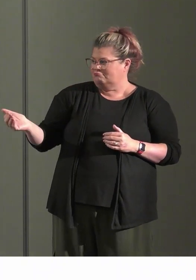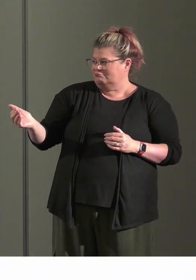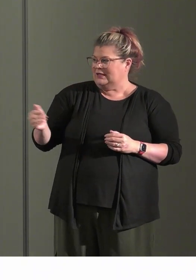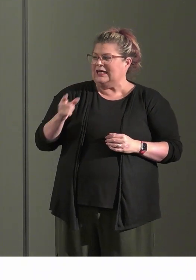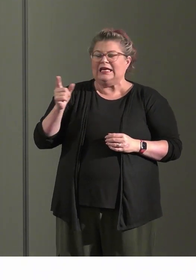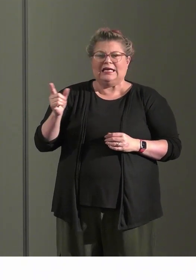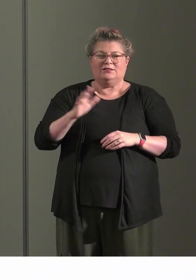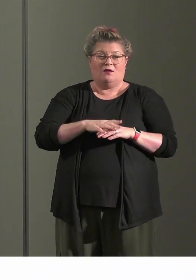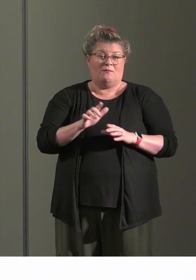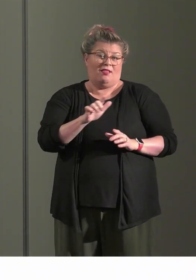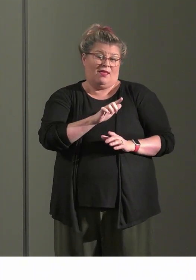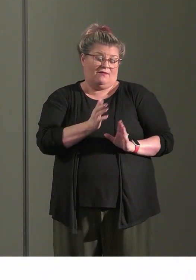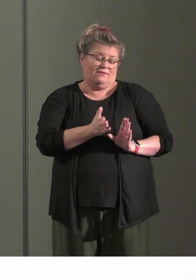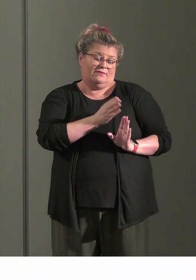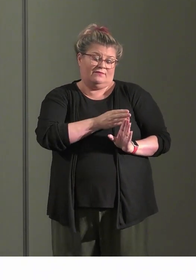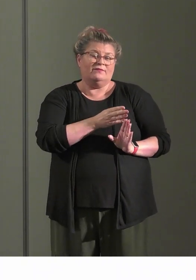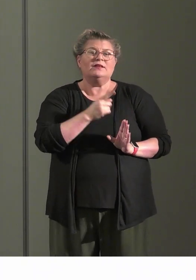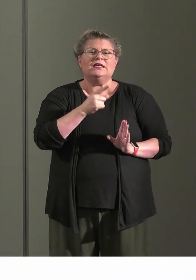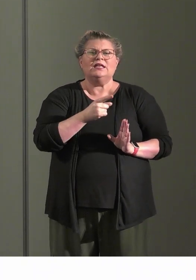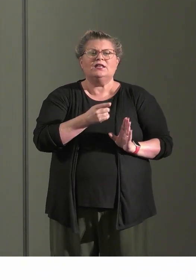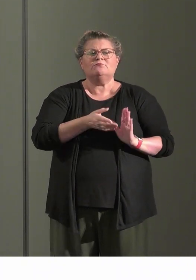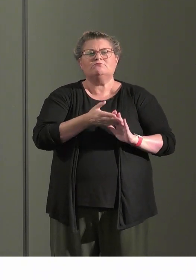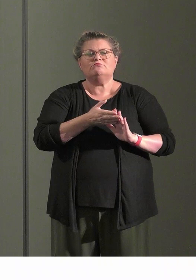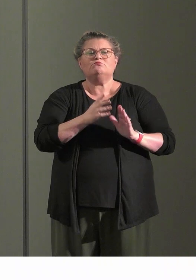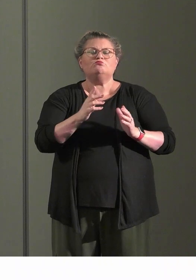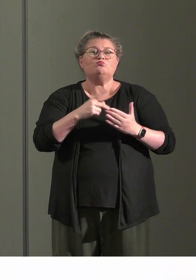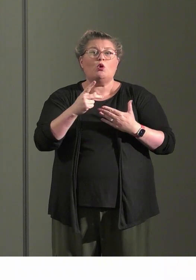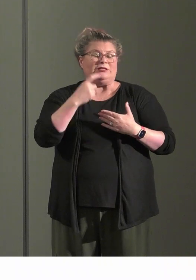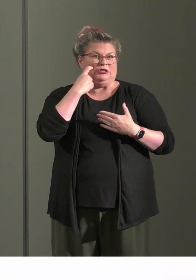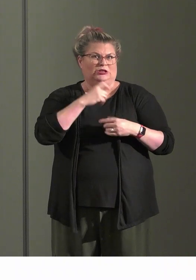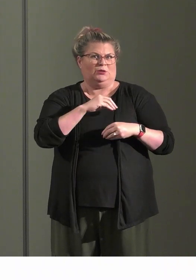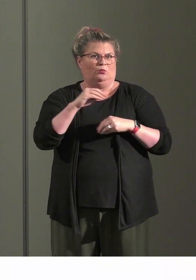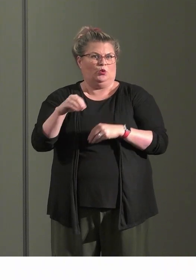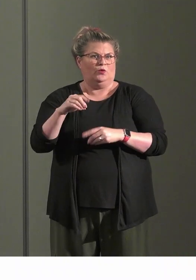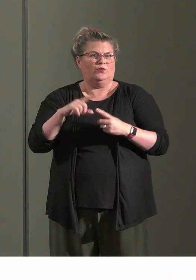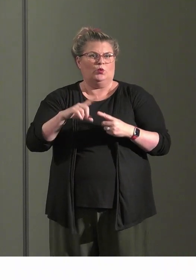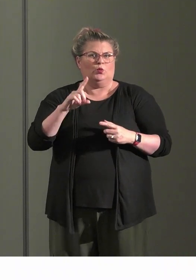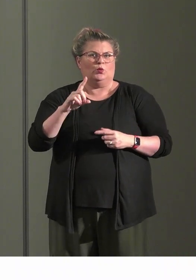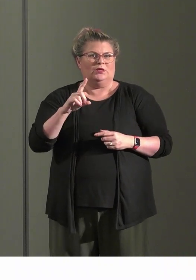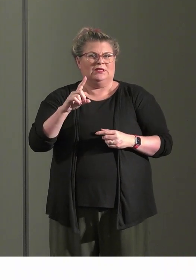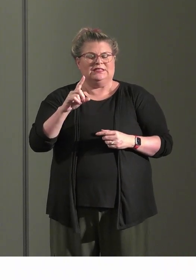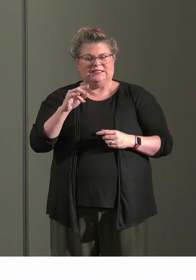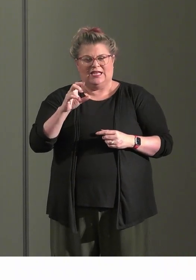the left. I want to correct the program he moved to Davis Wright Tremaine LLP from Perkins Coie.